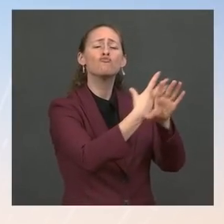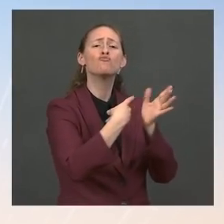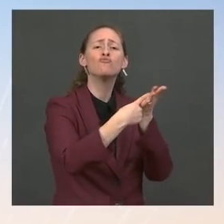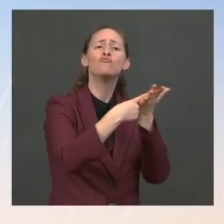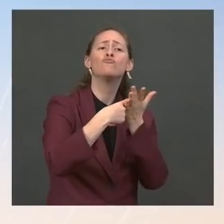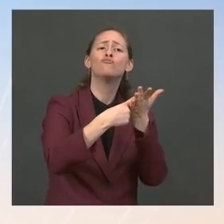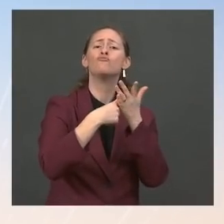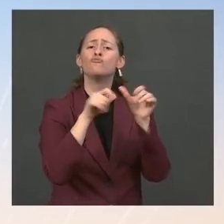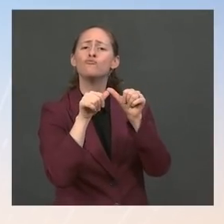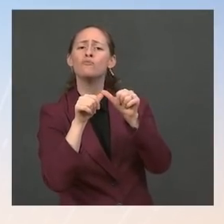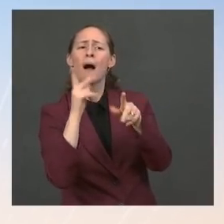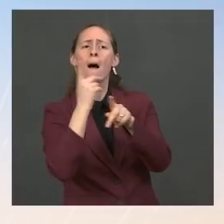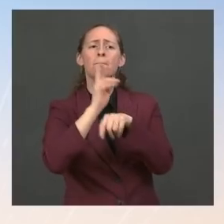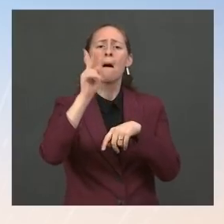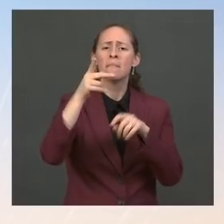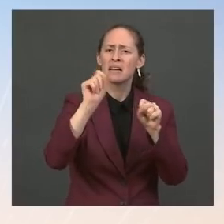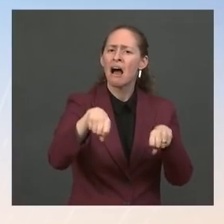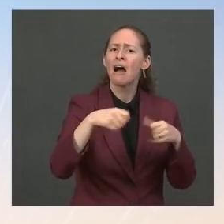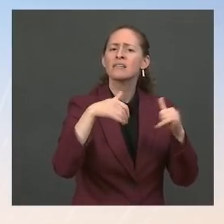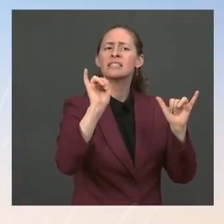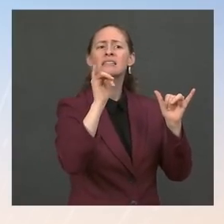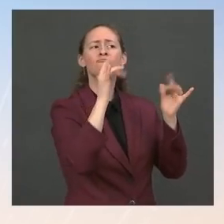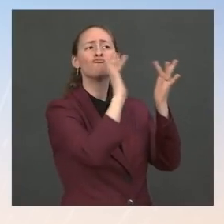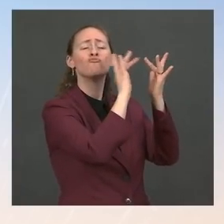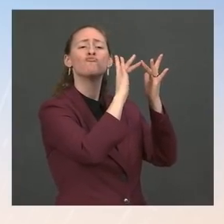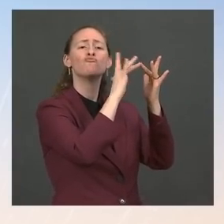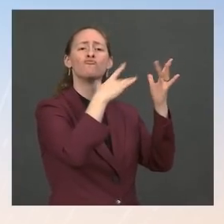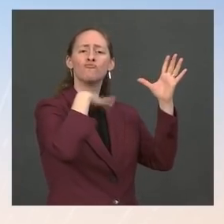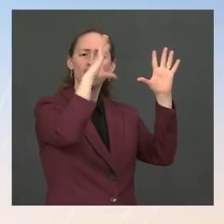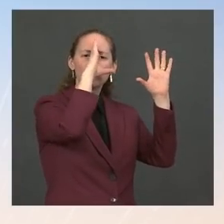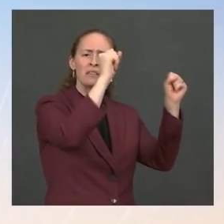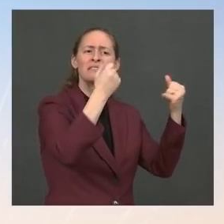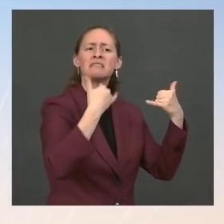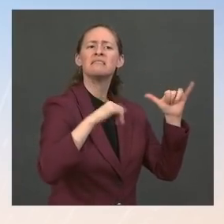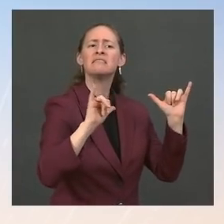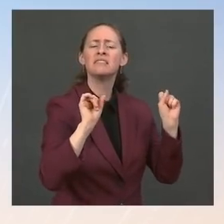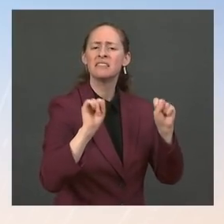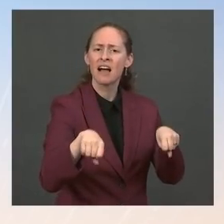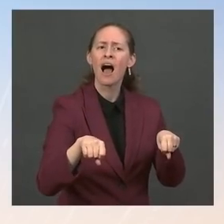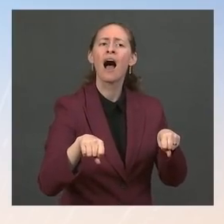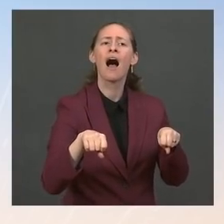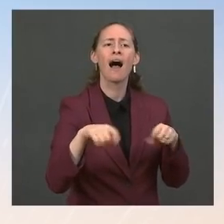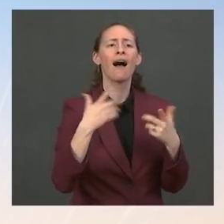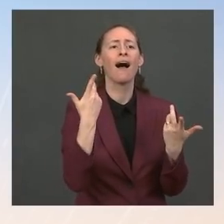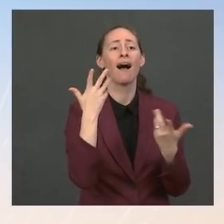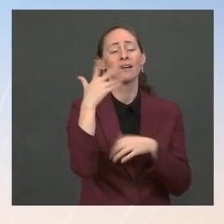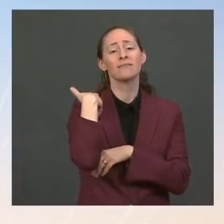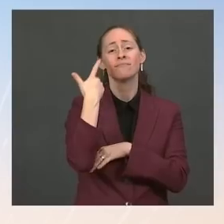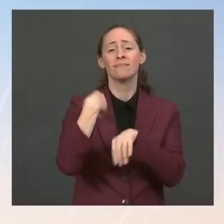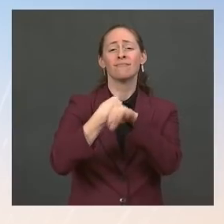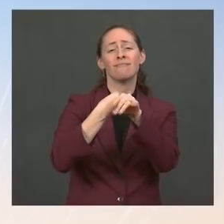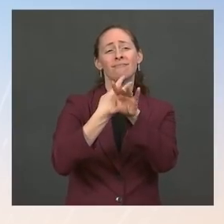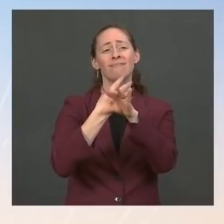and certainly probably calling members of my team so many times they were tired of hearing from me. The Press: As it relates to the White House, has the White House determined